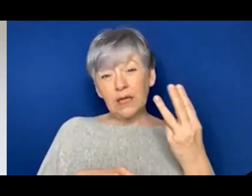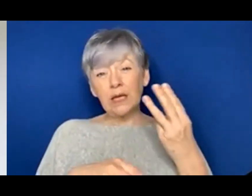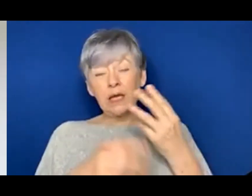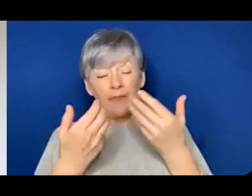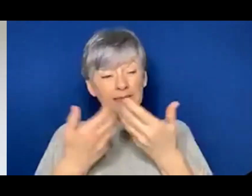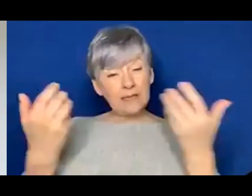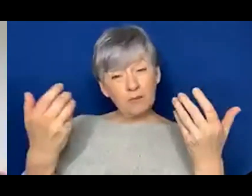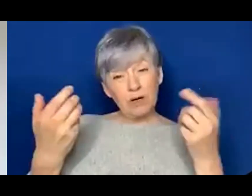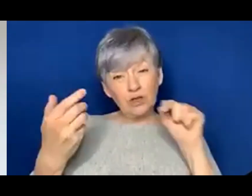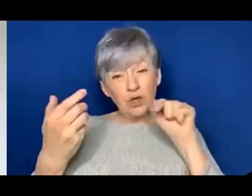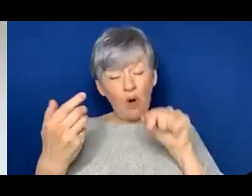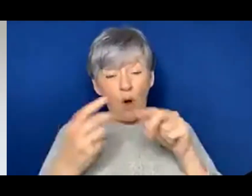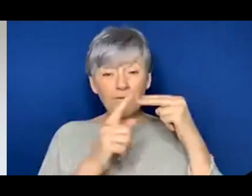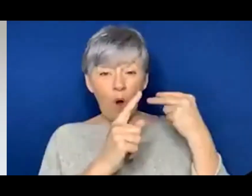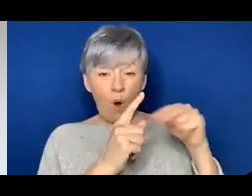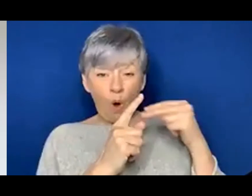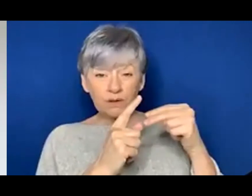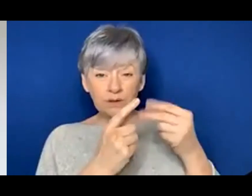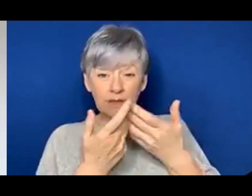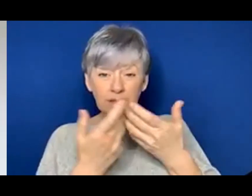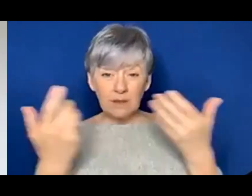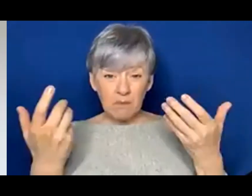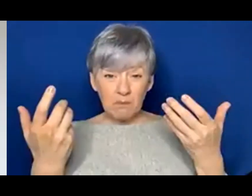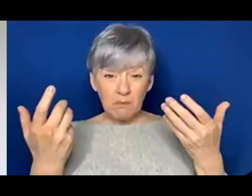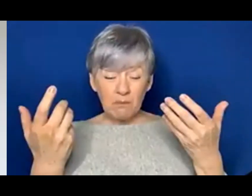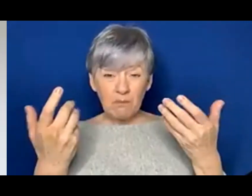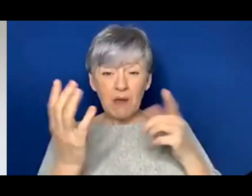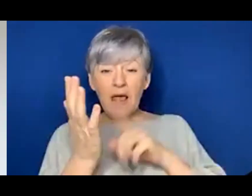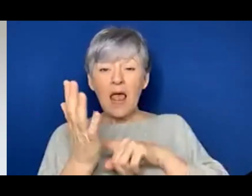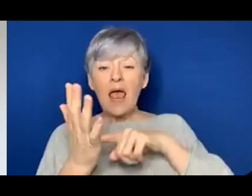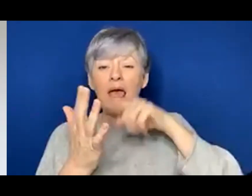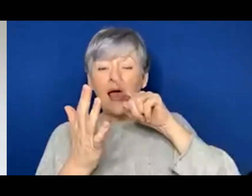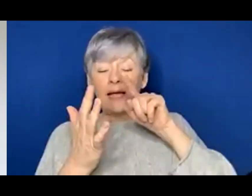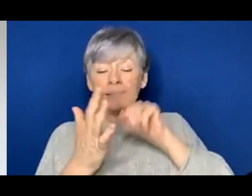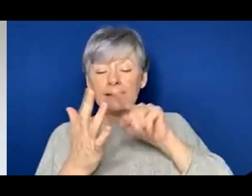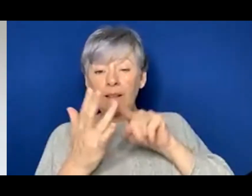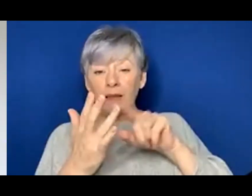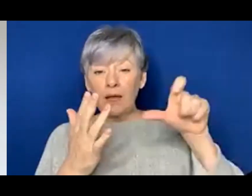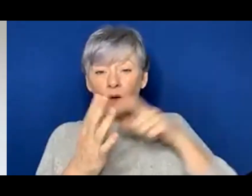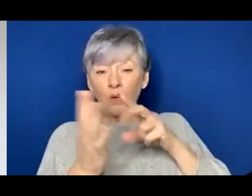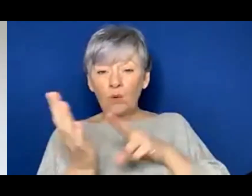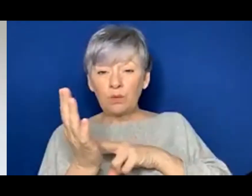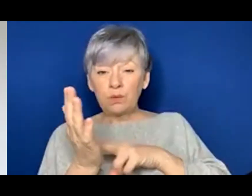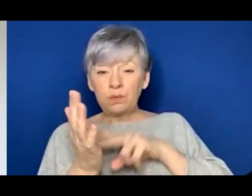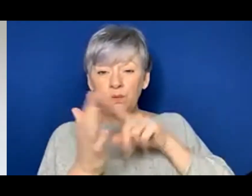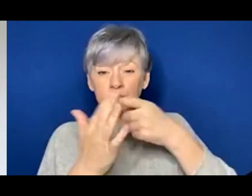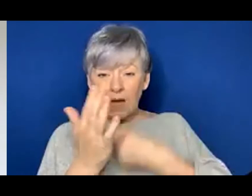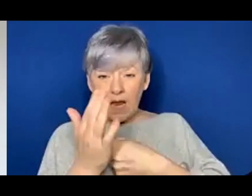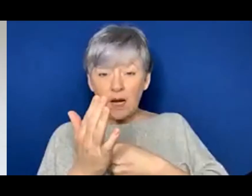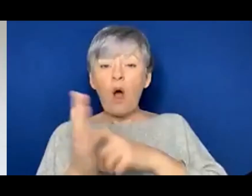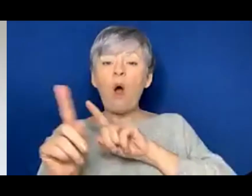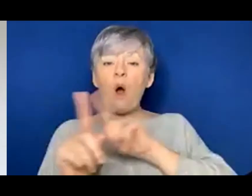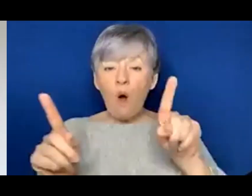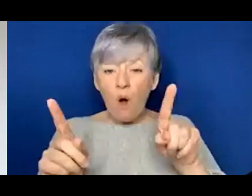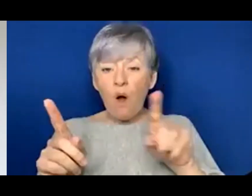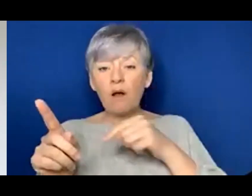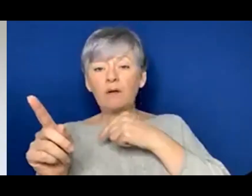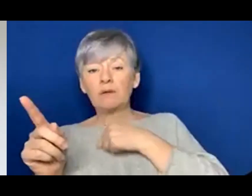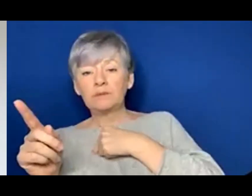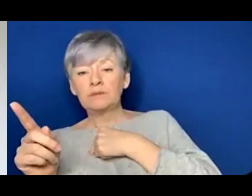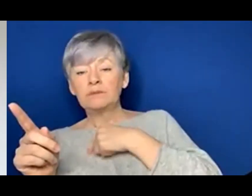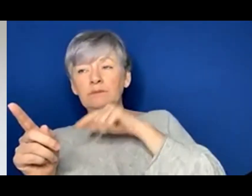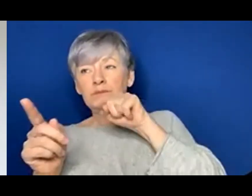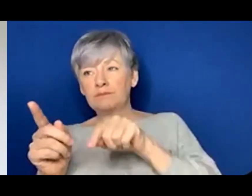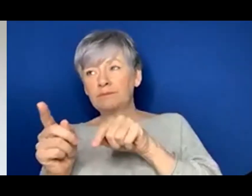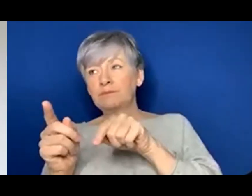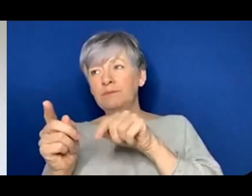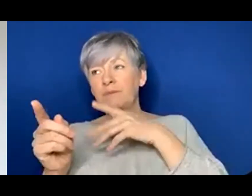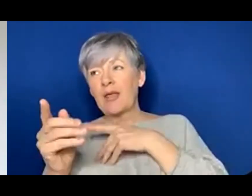autism, or Hans Asperger in 1944 defined autism as a separate thing apart from